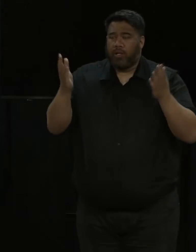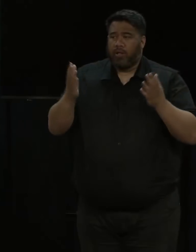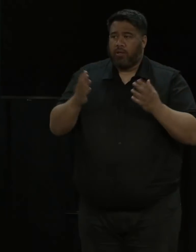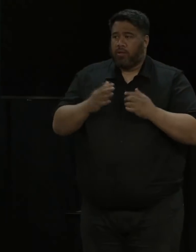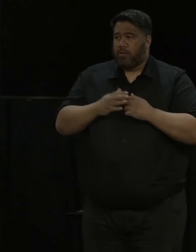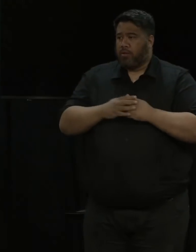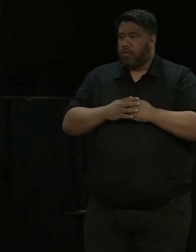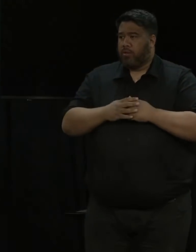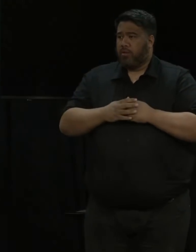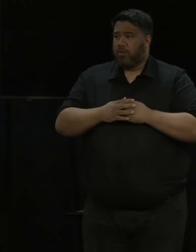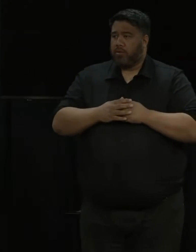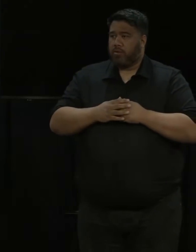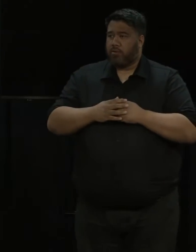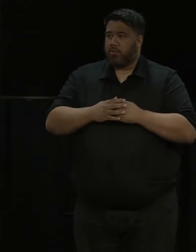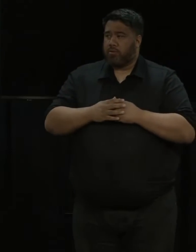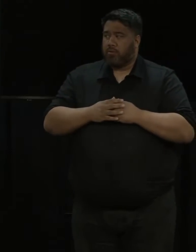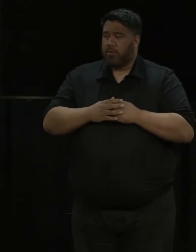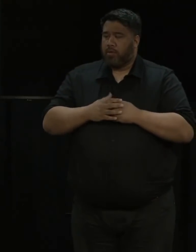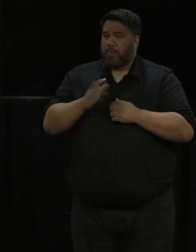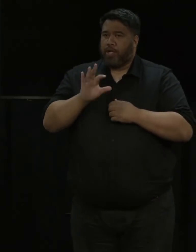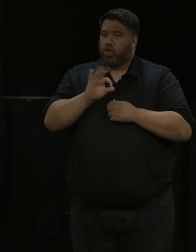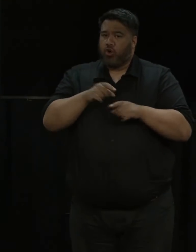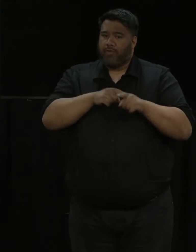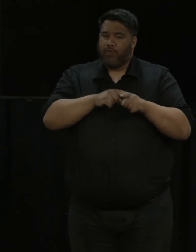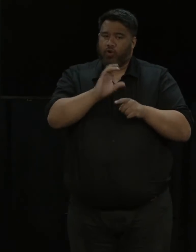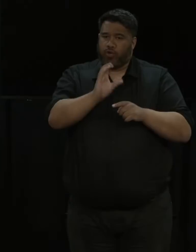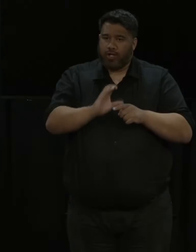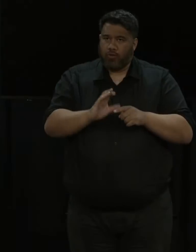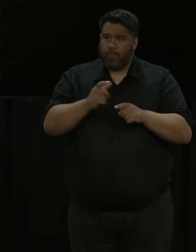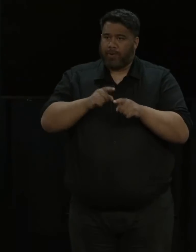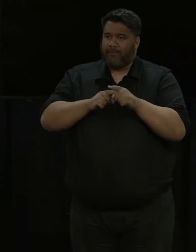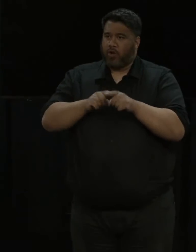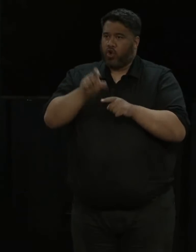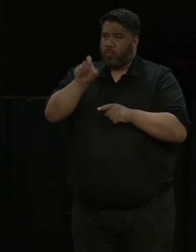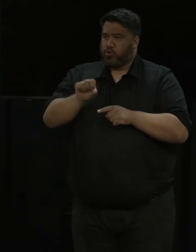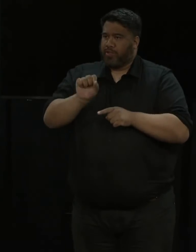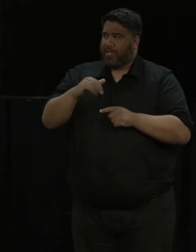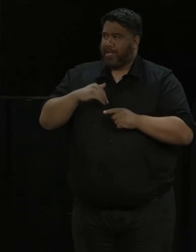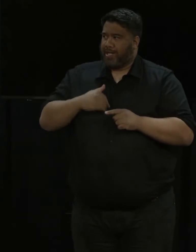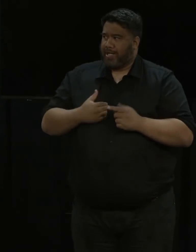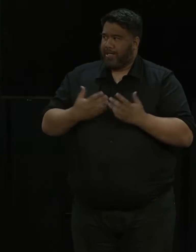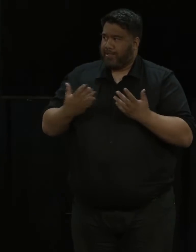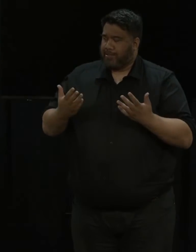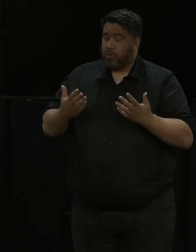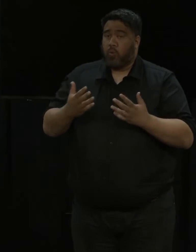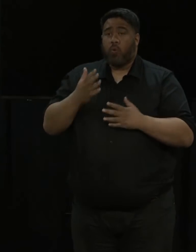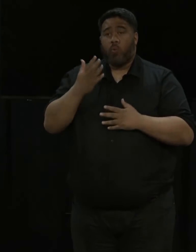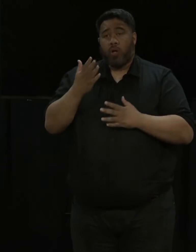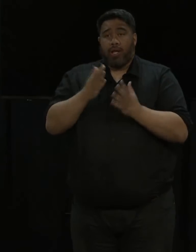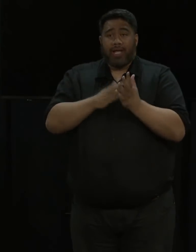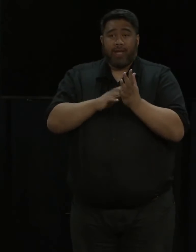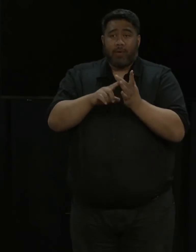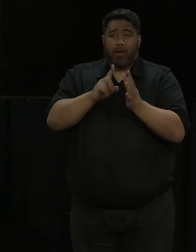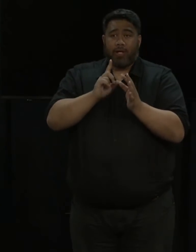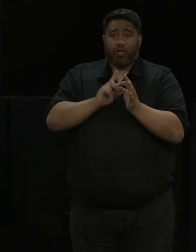to come for family reasons? In the first instance like relatives rather than going to